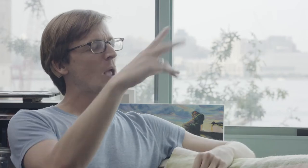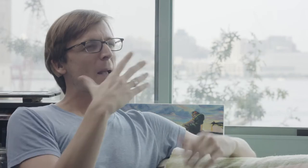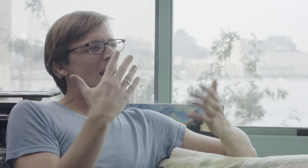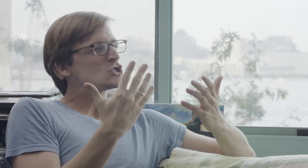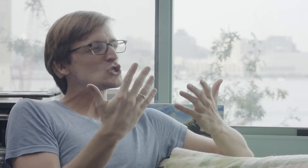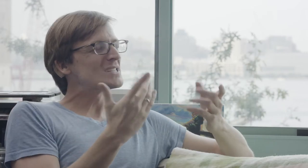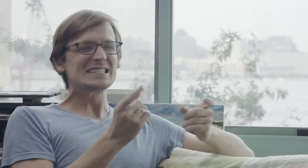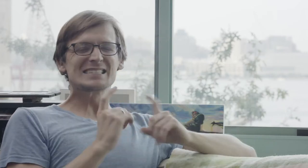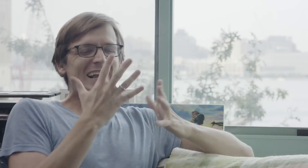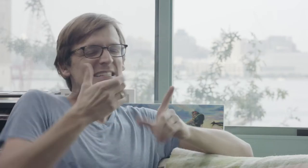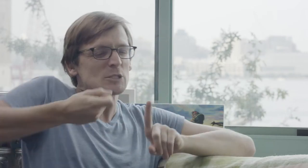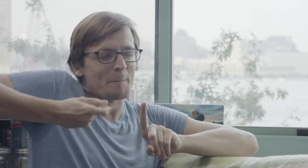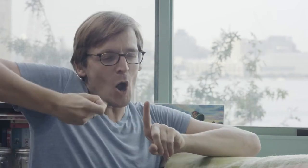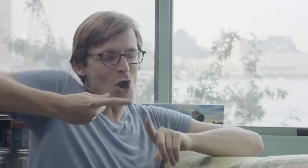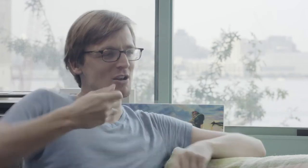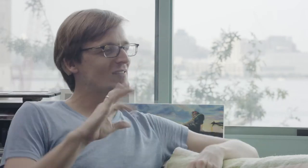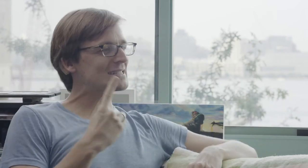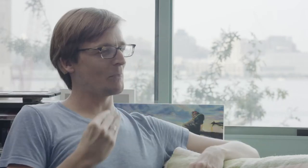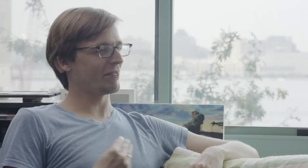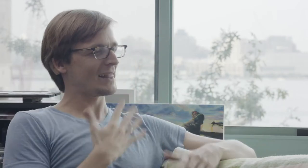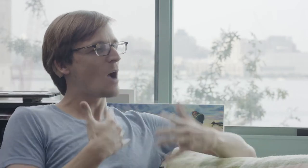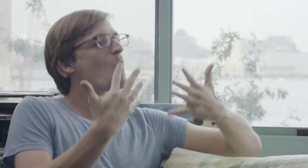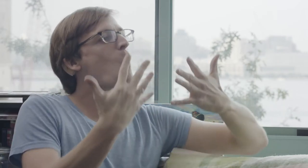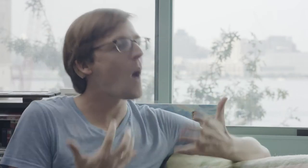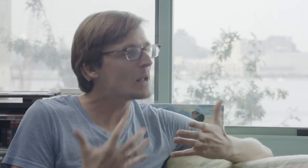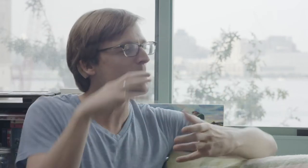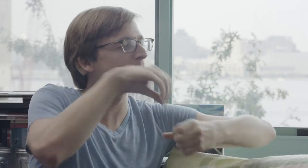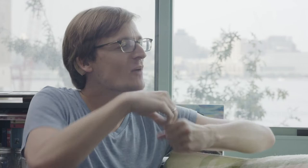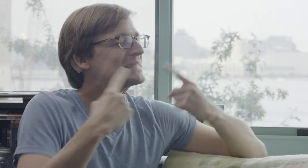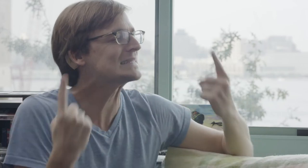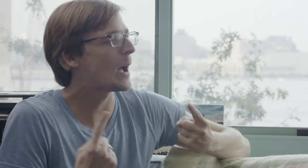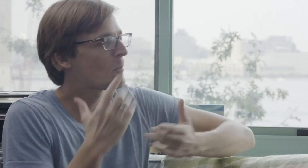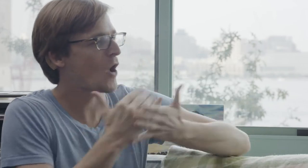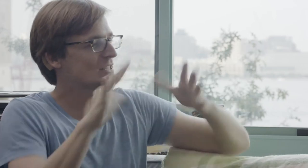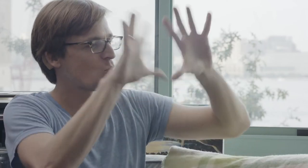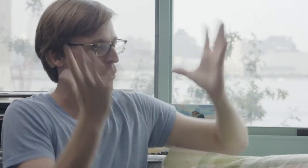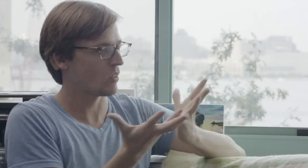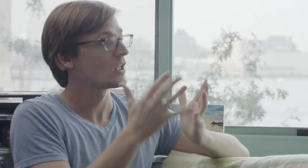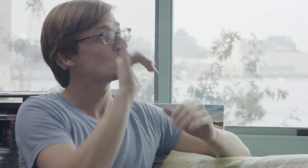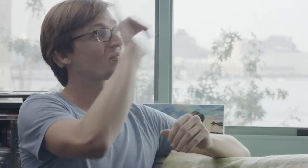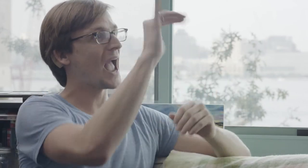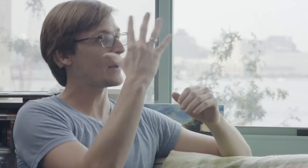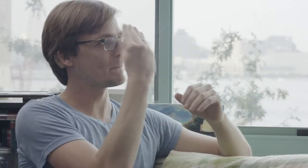it's a very visually clear story. And I think that sparked something in me. And from moment on,